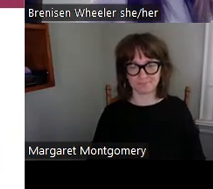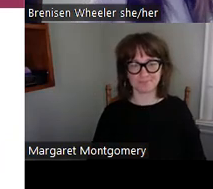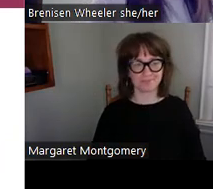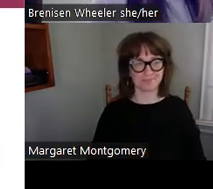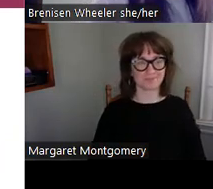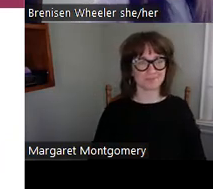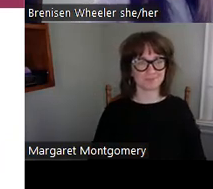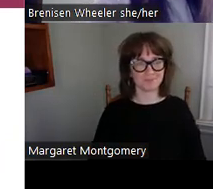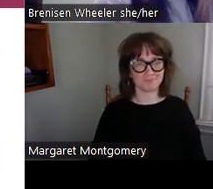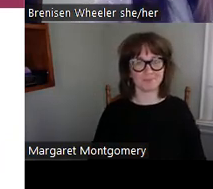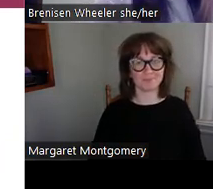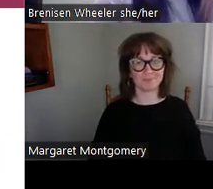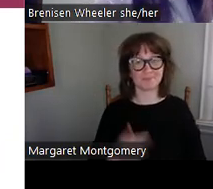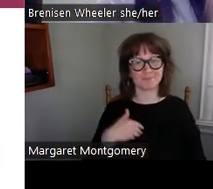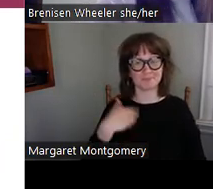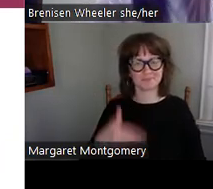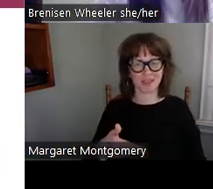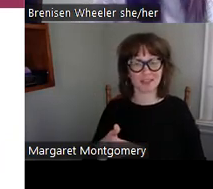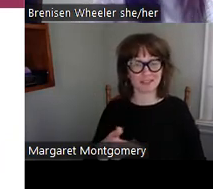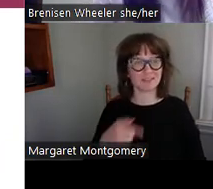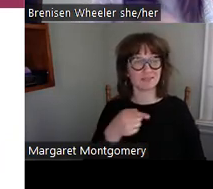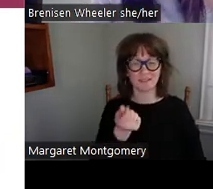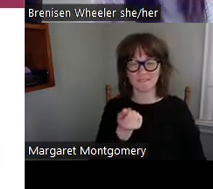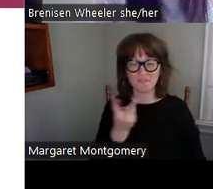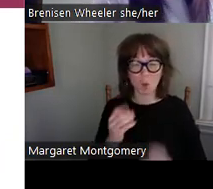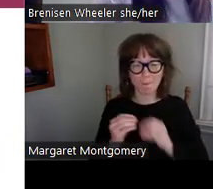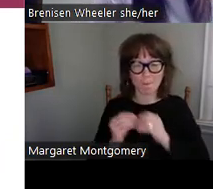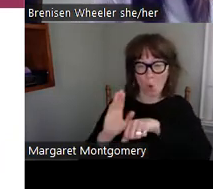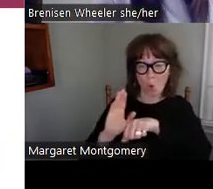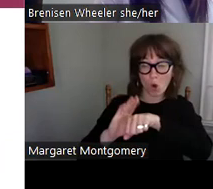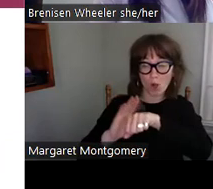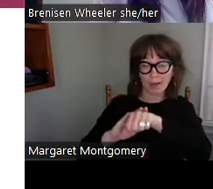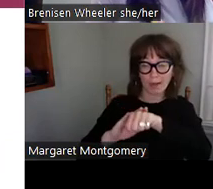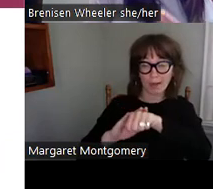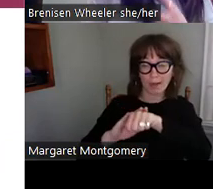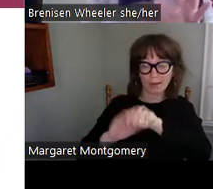on the a few more warning signs just as we talked about in the last 2 slides.